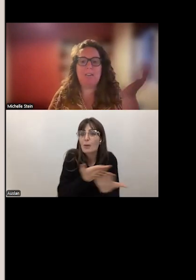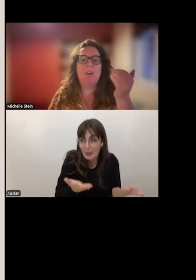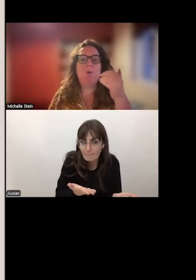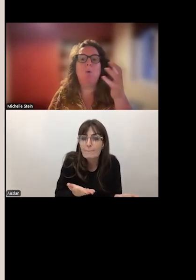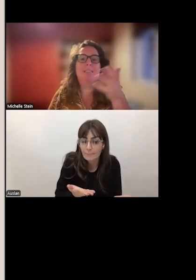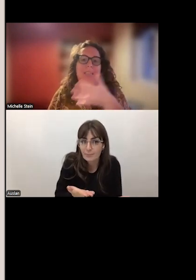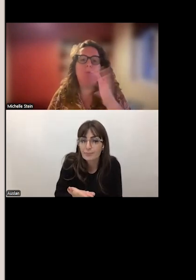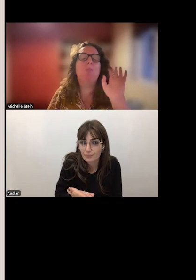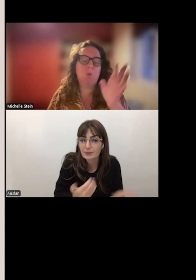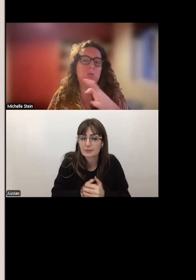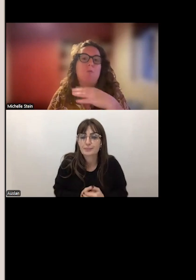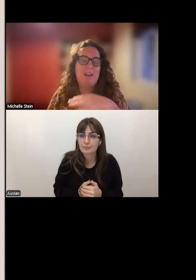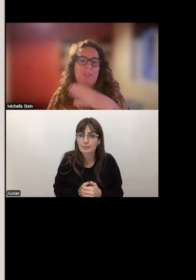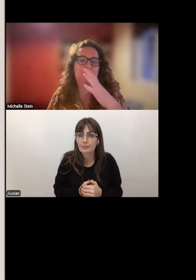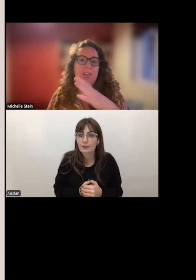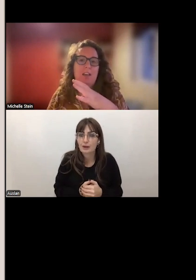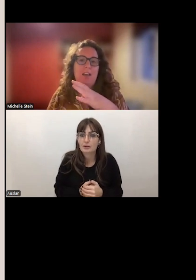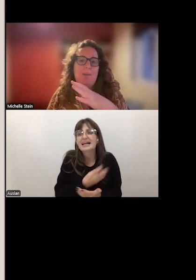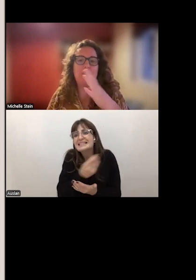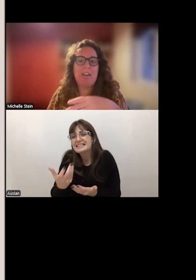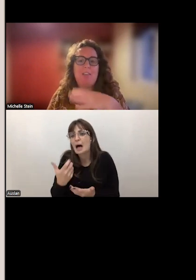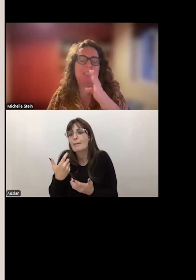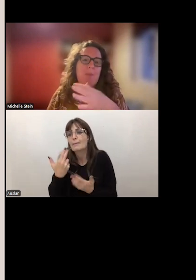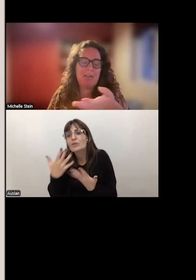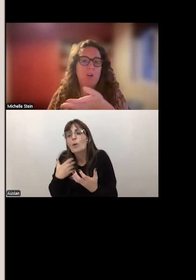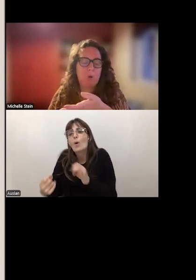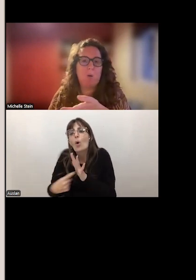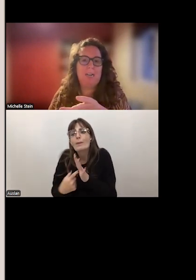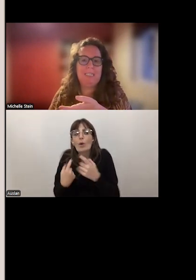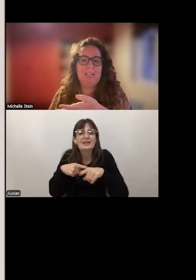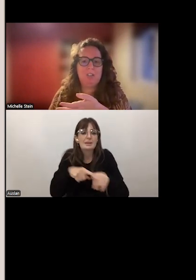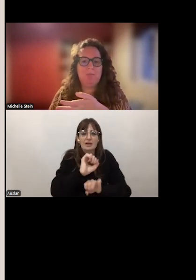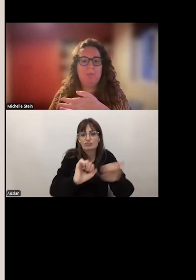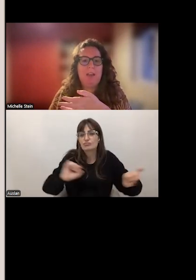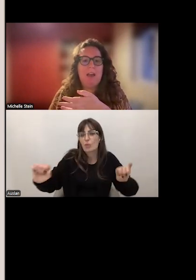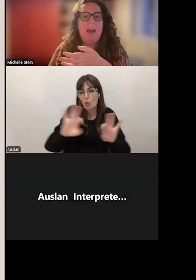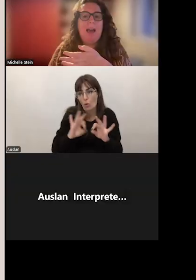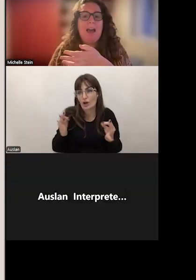said, some are more relevant than others, depending on your organisation.